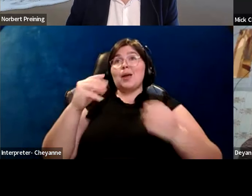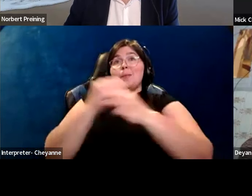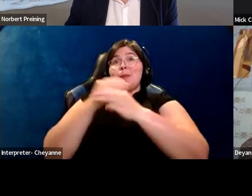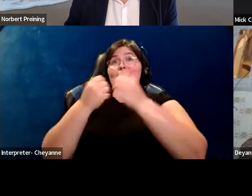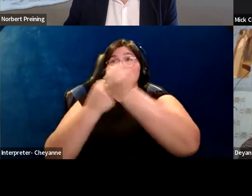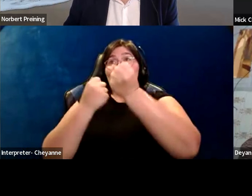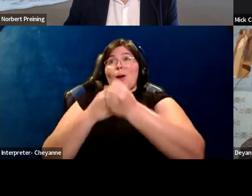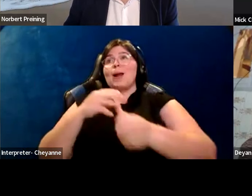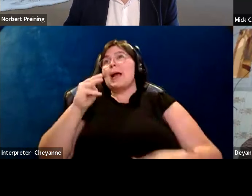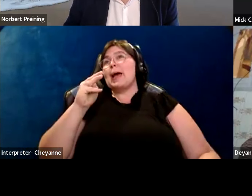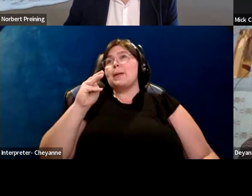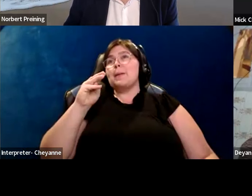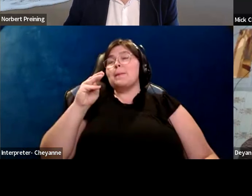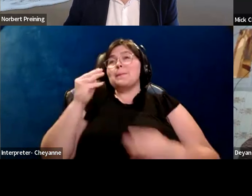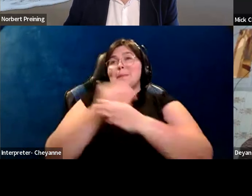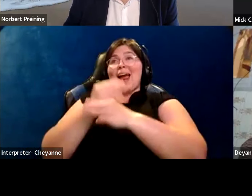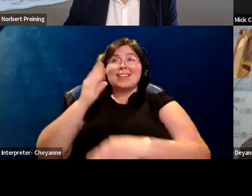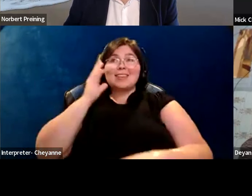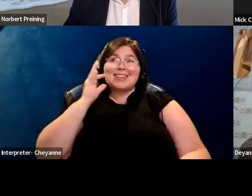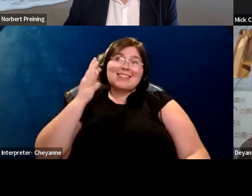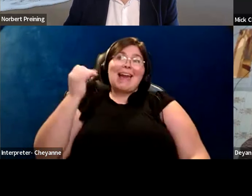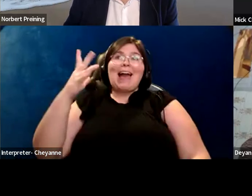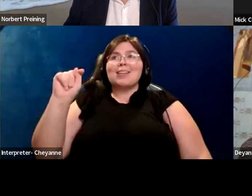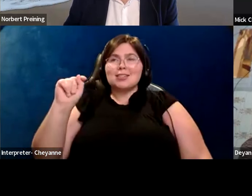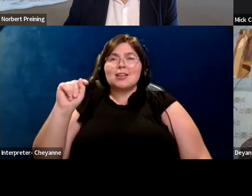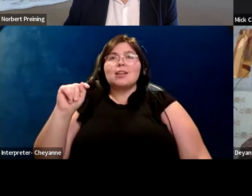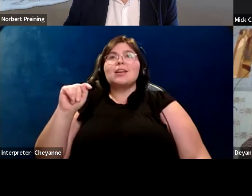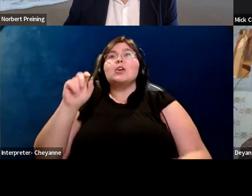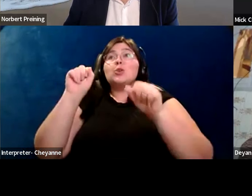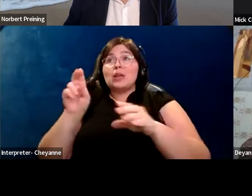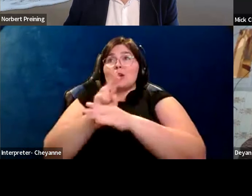to be able to use particular keyboard commands to drill down